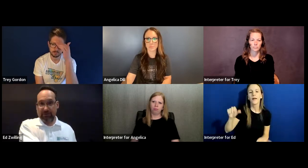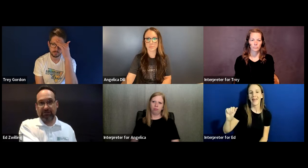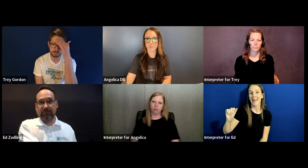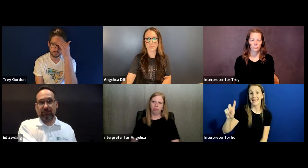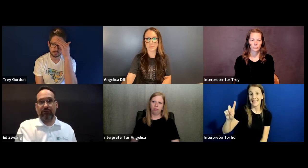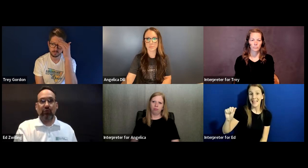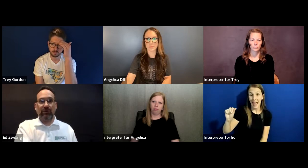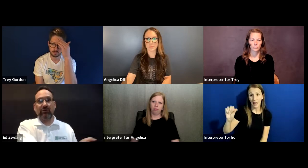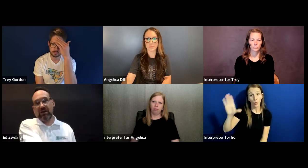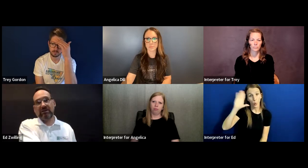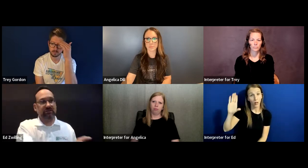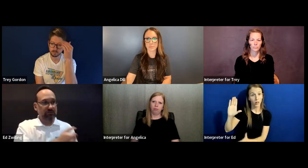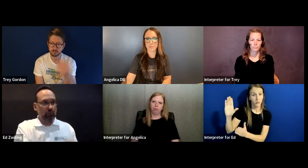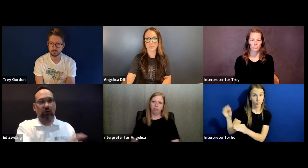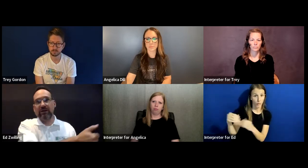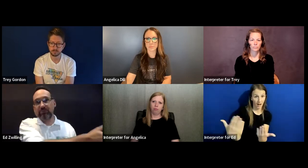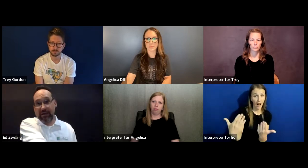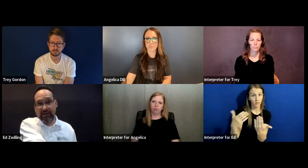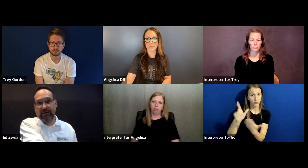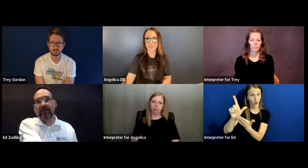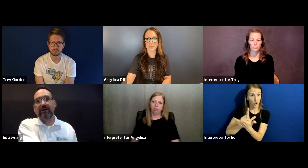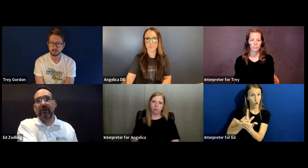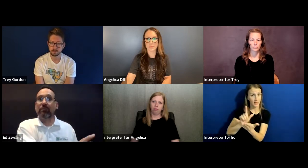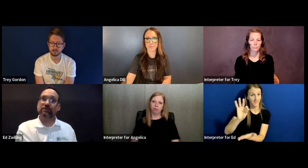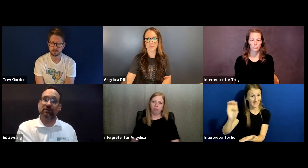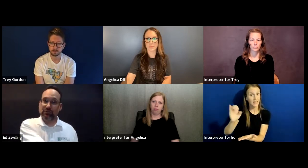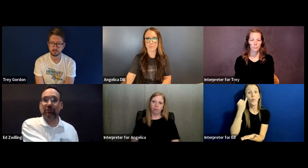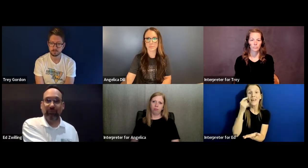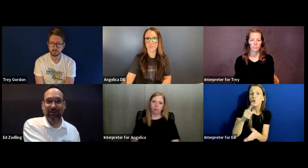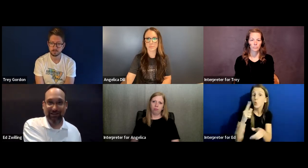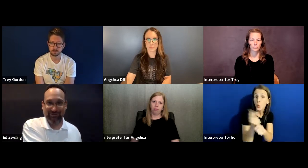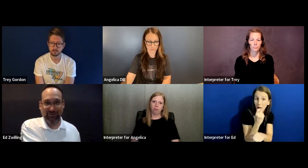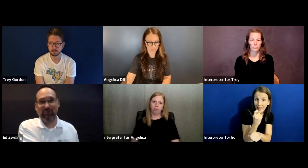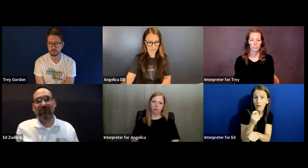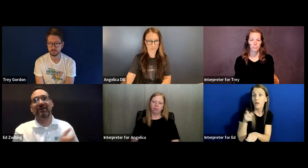fees so if you win your case your lawyer gets paid by the person who discriminated against you